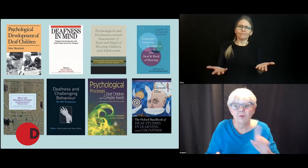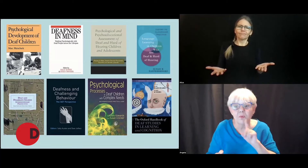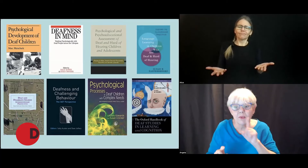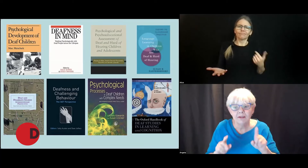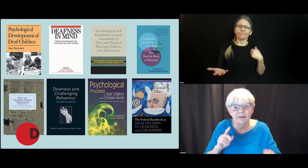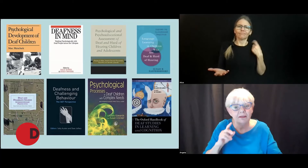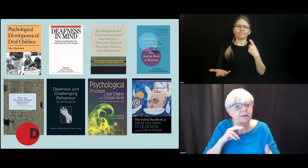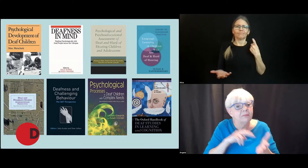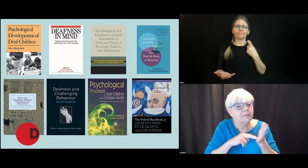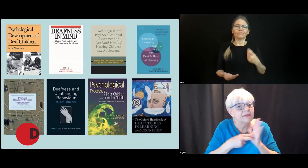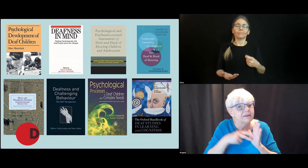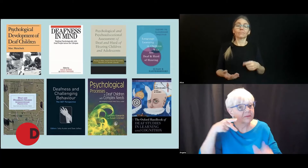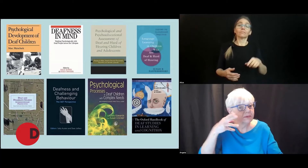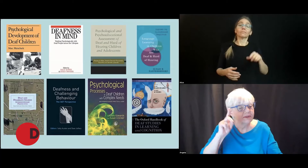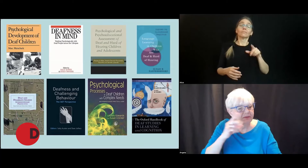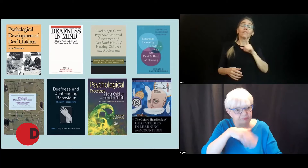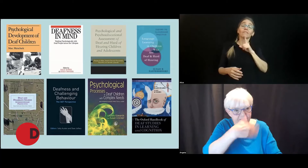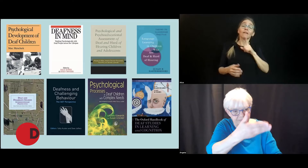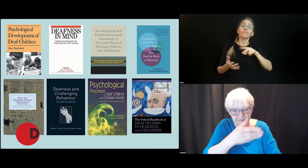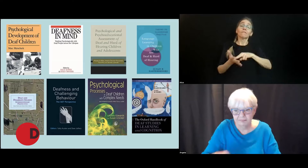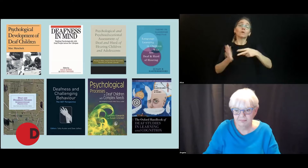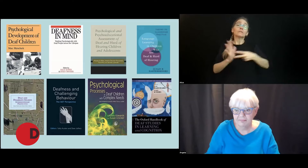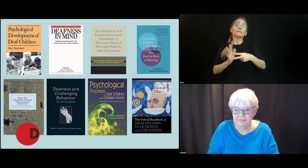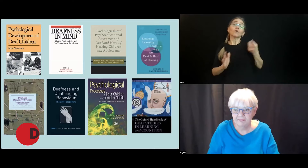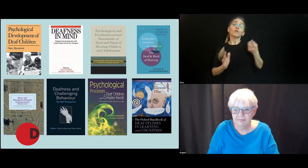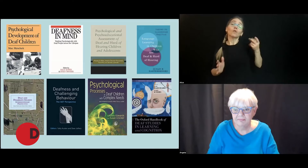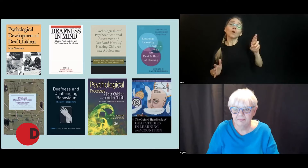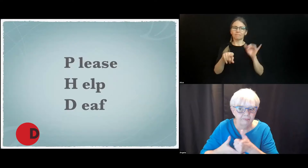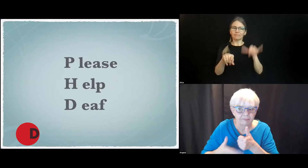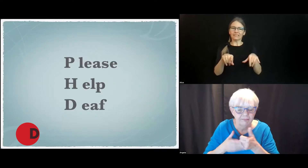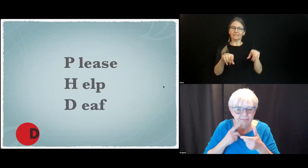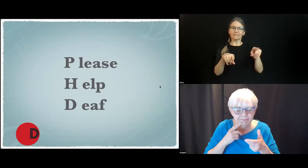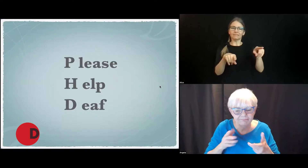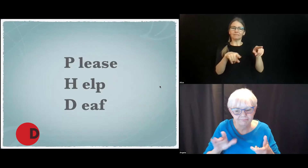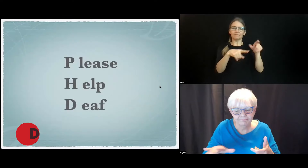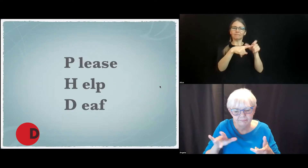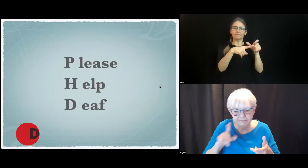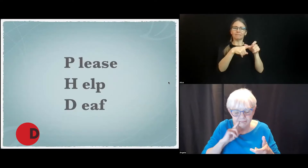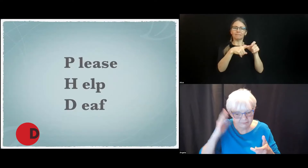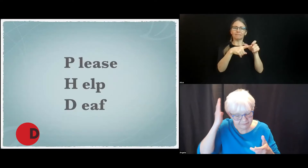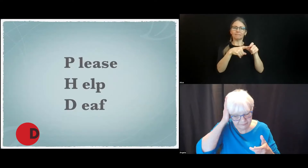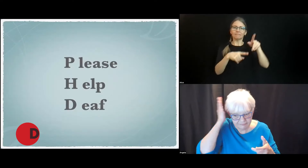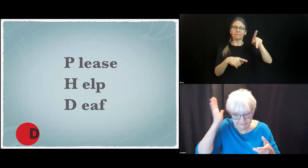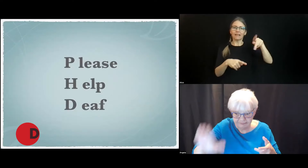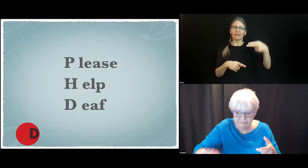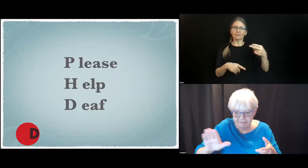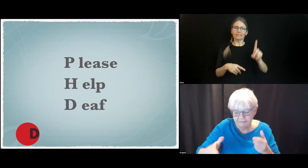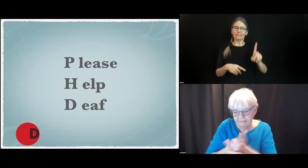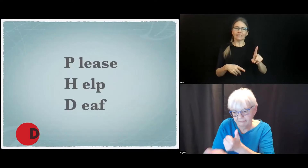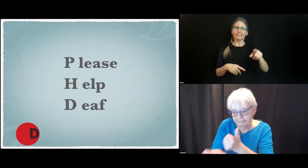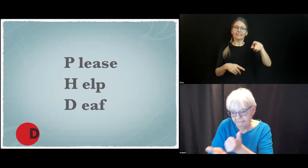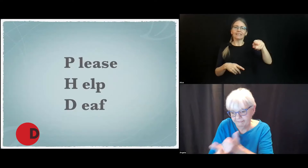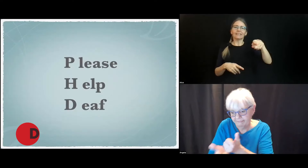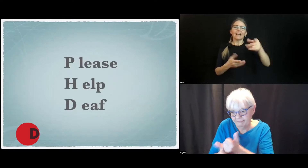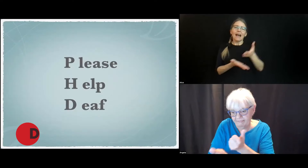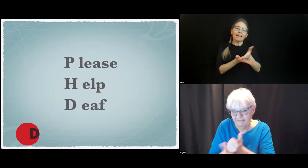PHD means... “Please Help Deaf.” Poor Deaf people, they need help.